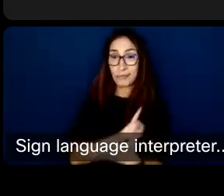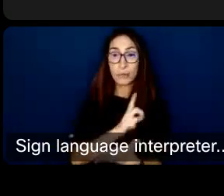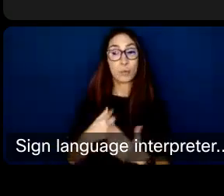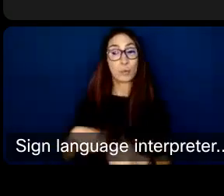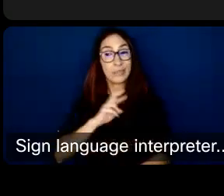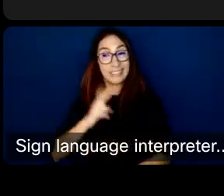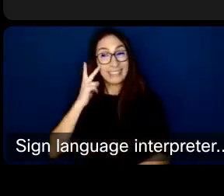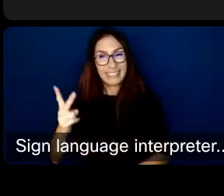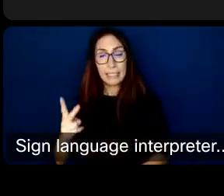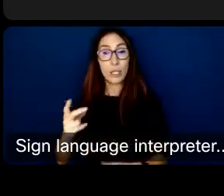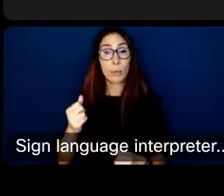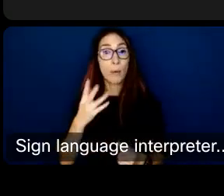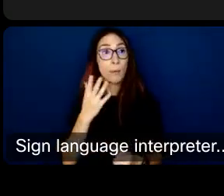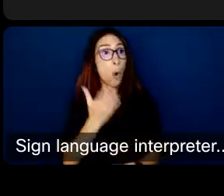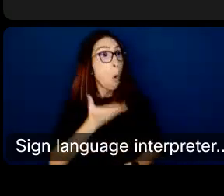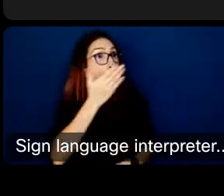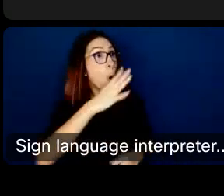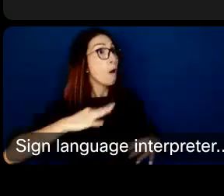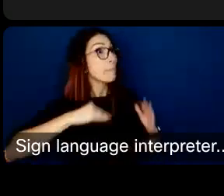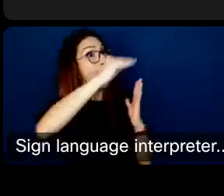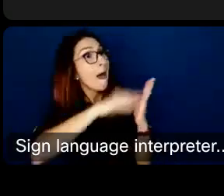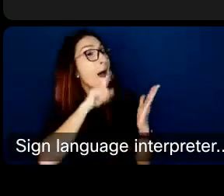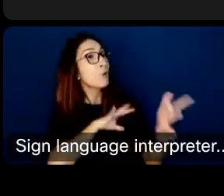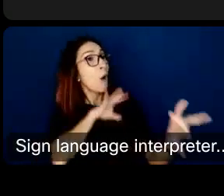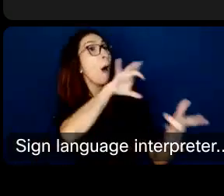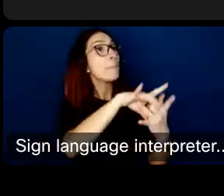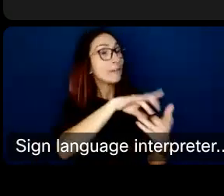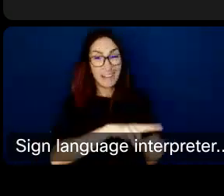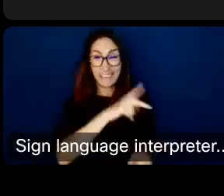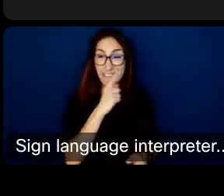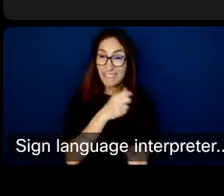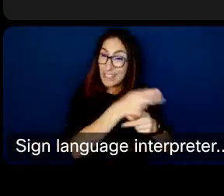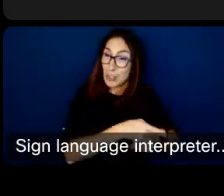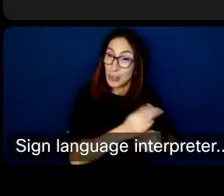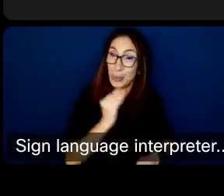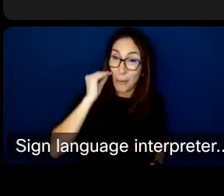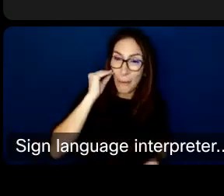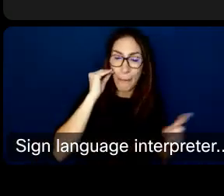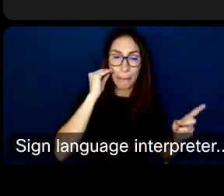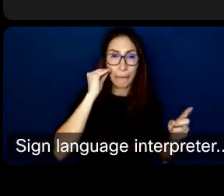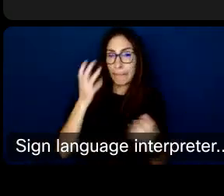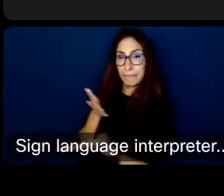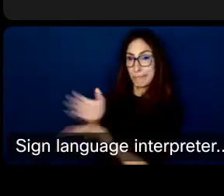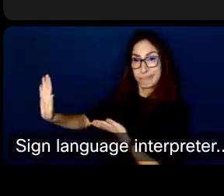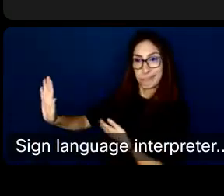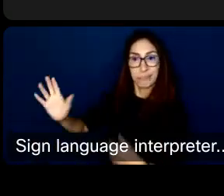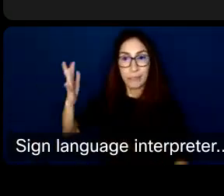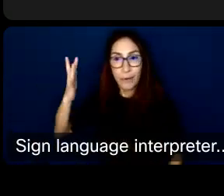nursing homes because they're living with HIV. So, this isn't something from the past. It's something that we still see